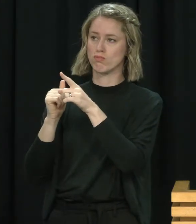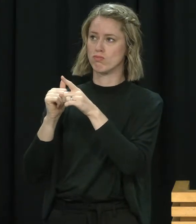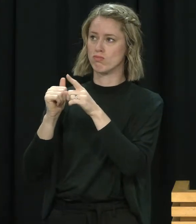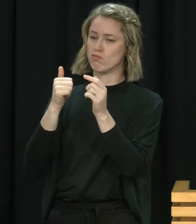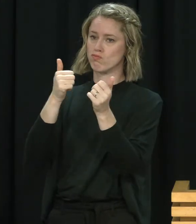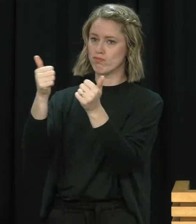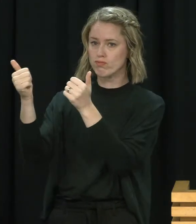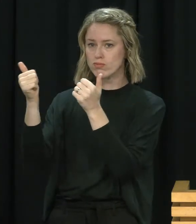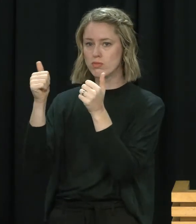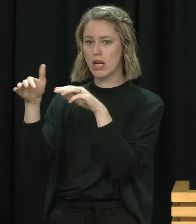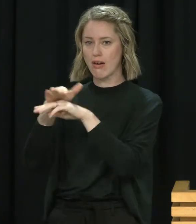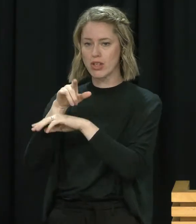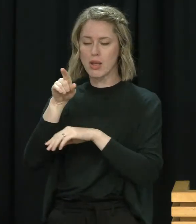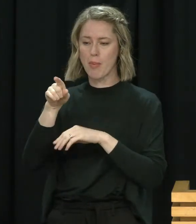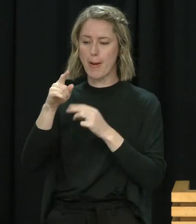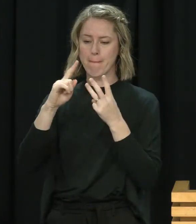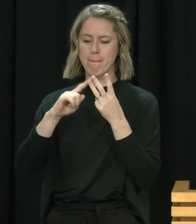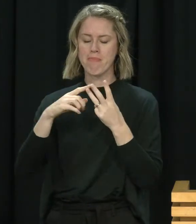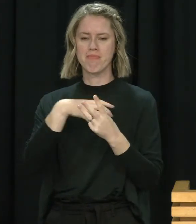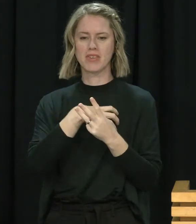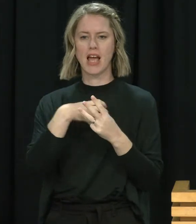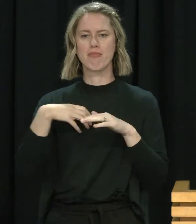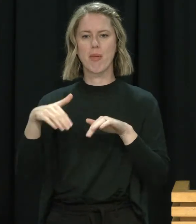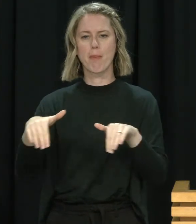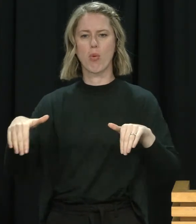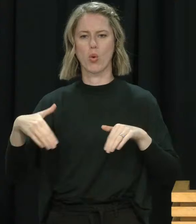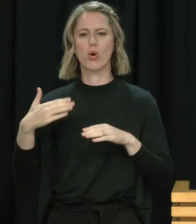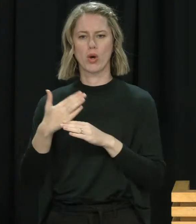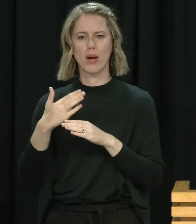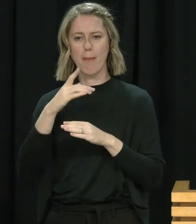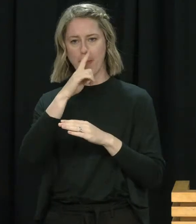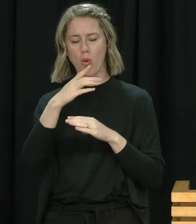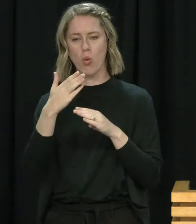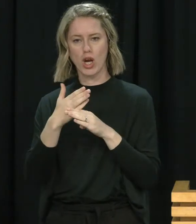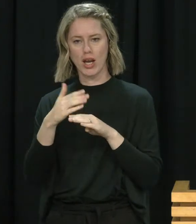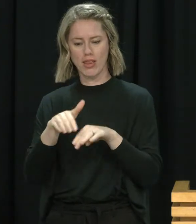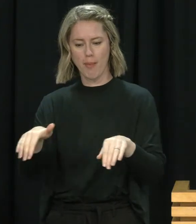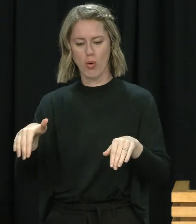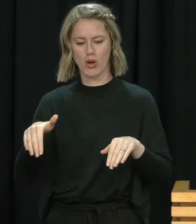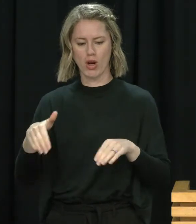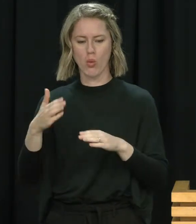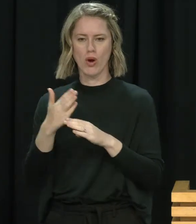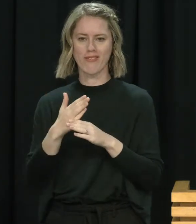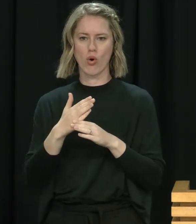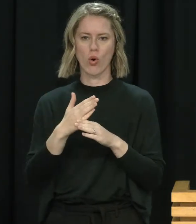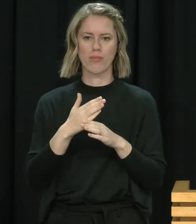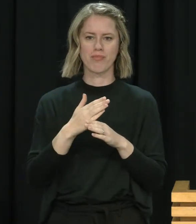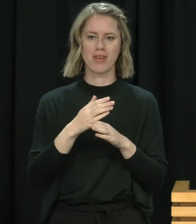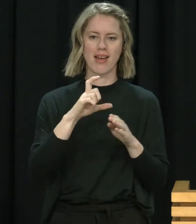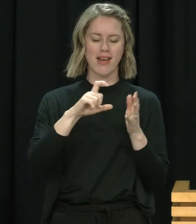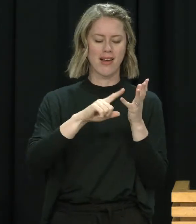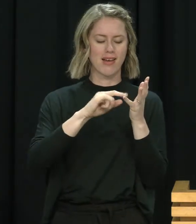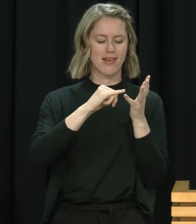good progress with Air NZ around making sure that we're getting good coverage there in